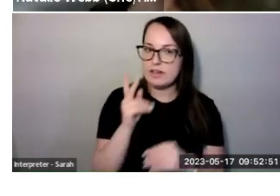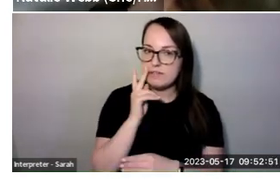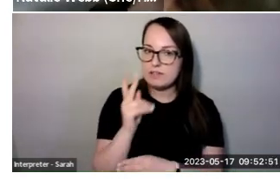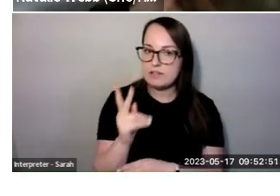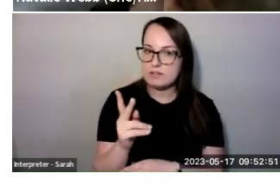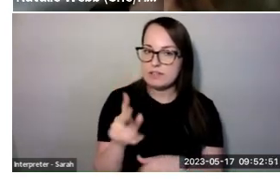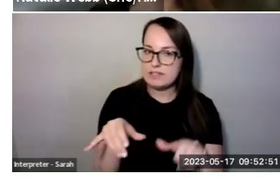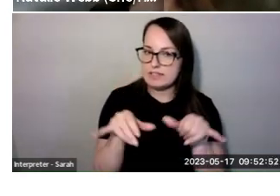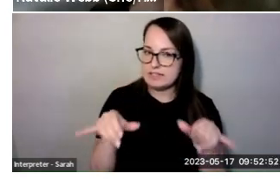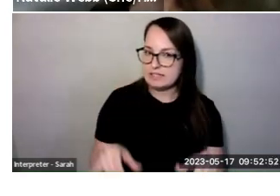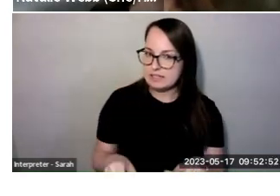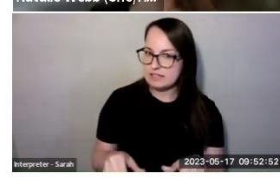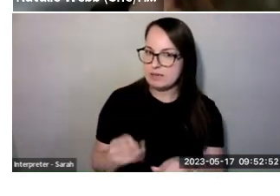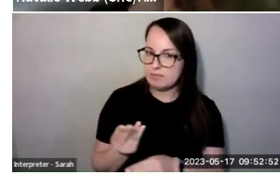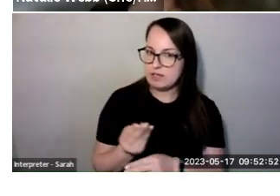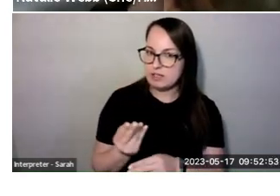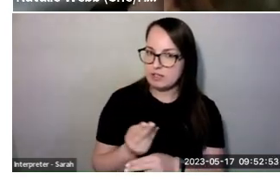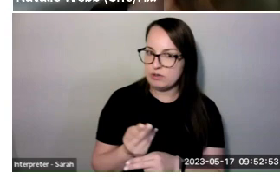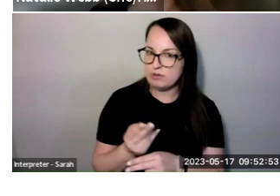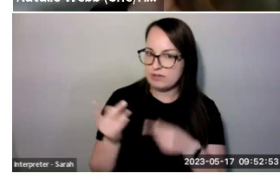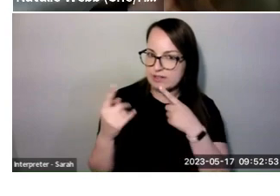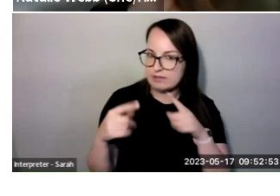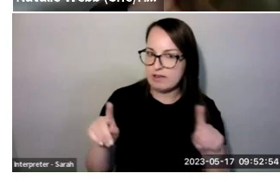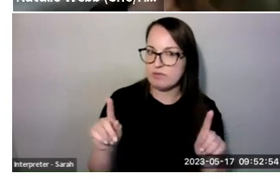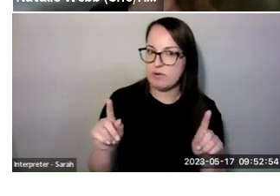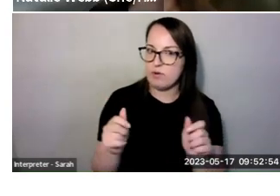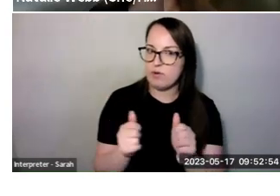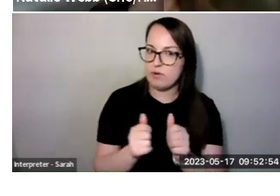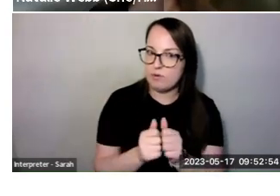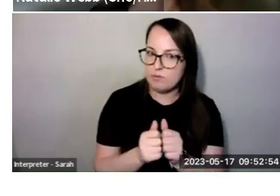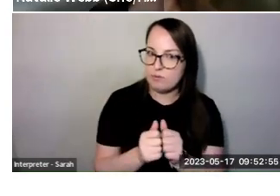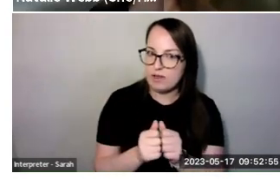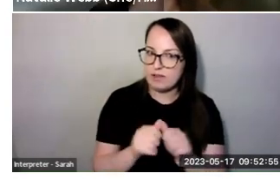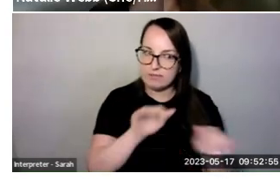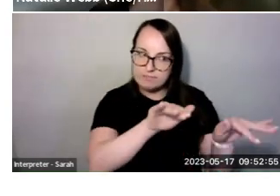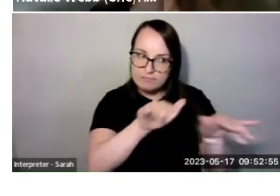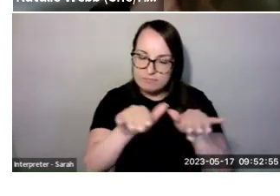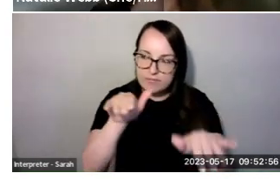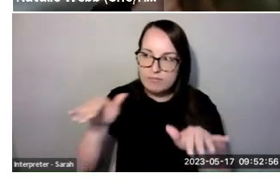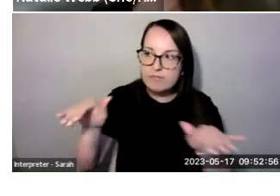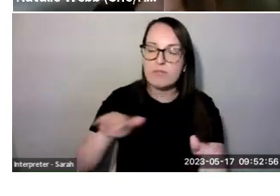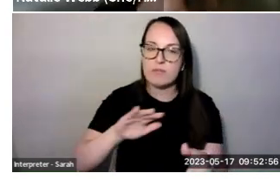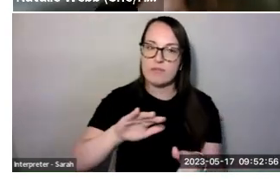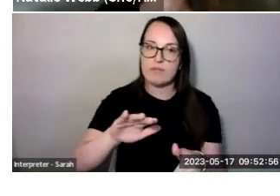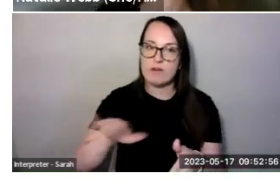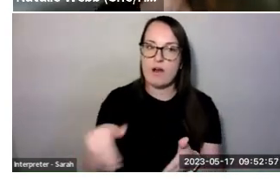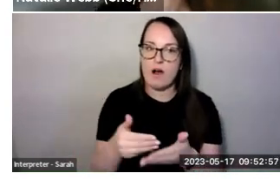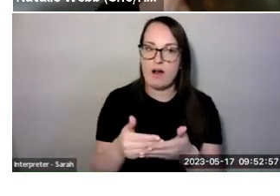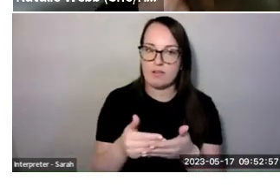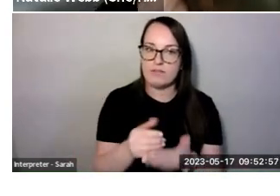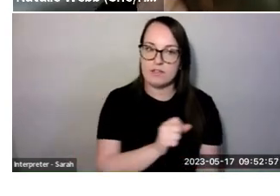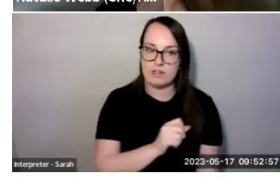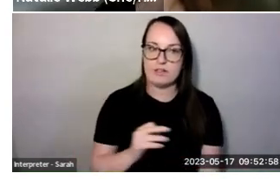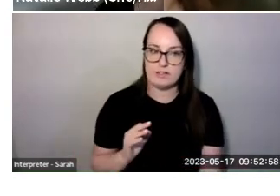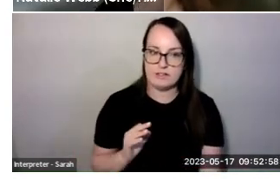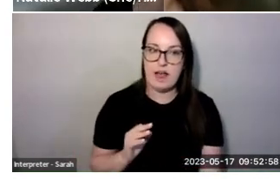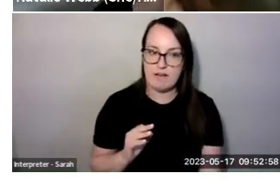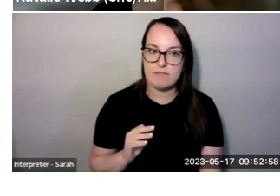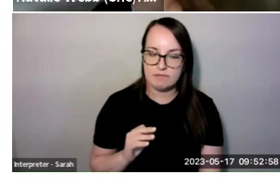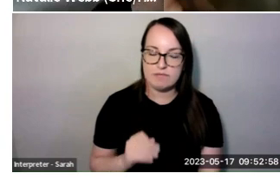In addition to Magan's story, have